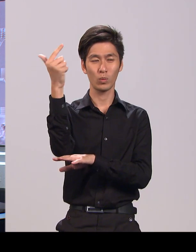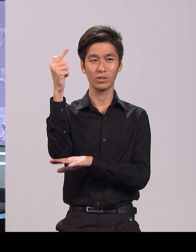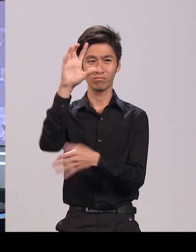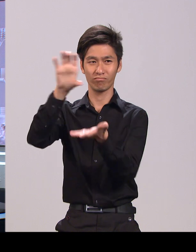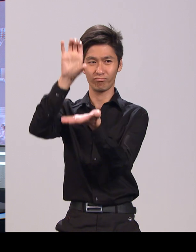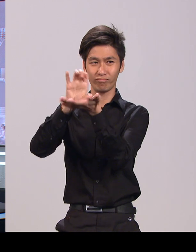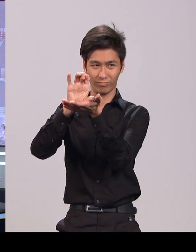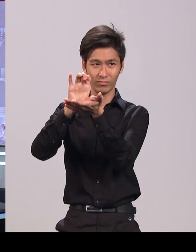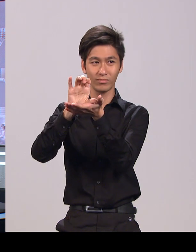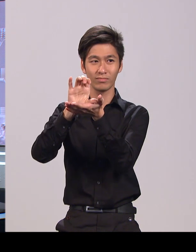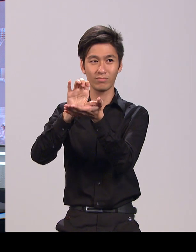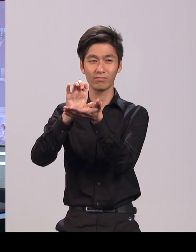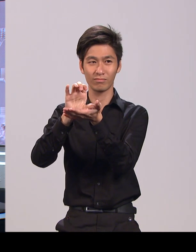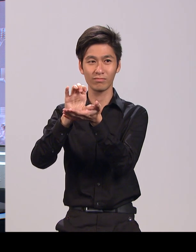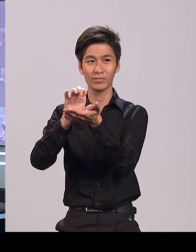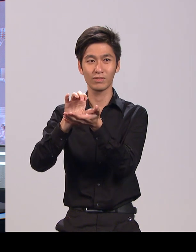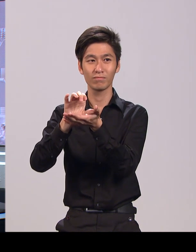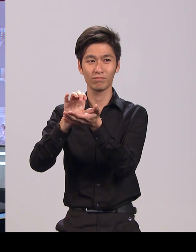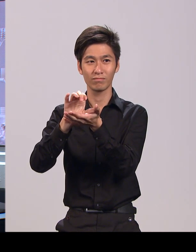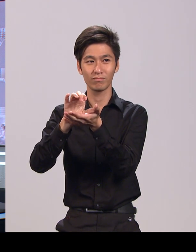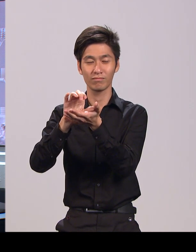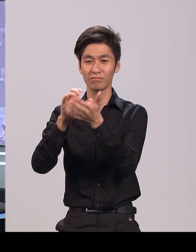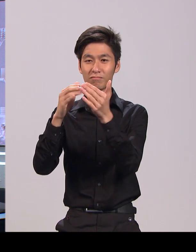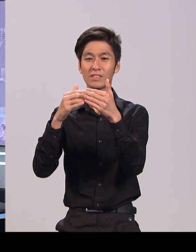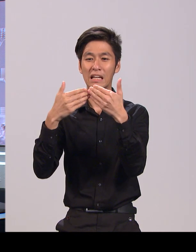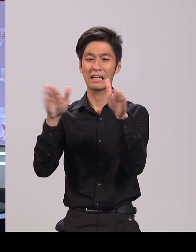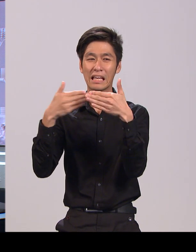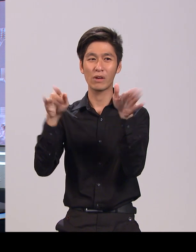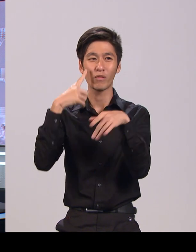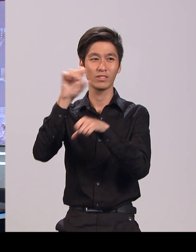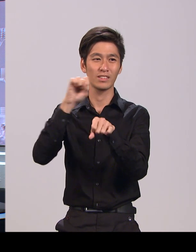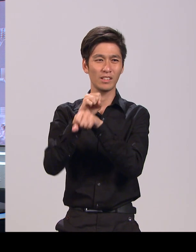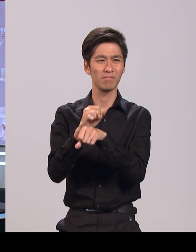will be the Northern Gateway to Singapore, with business spaces, housing, waterfront park.